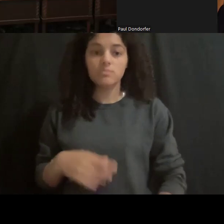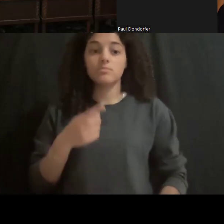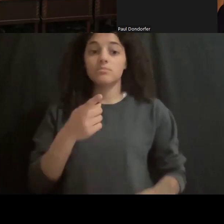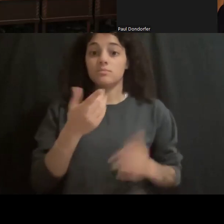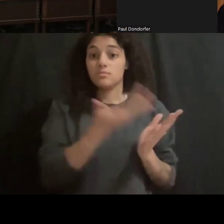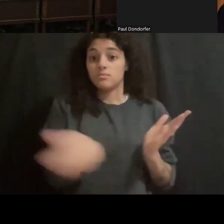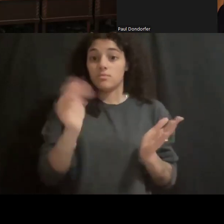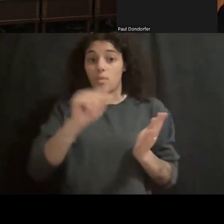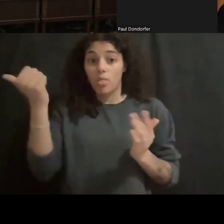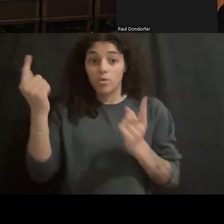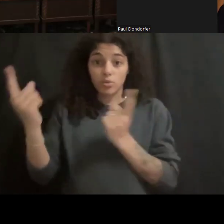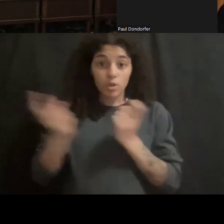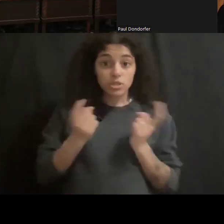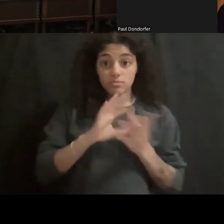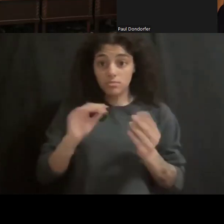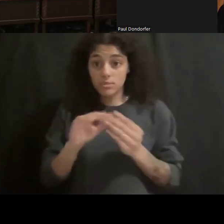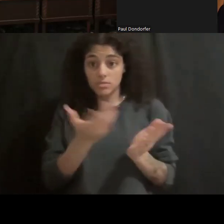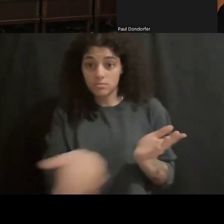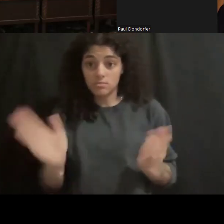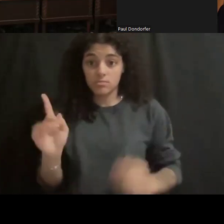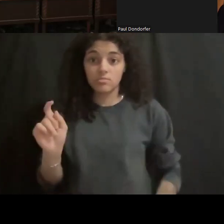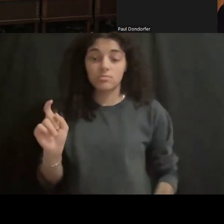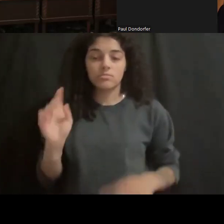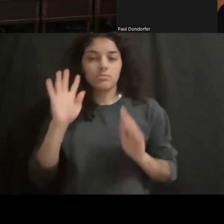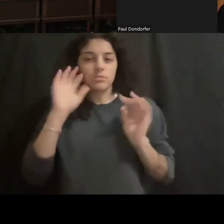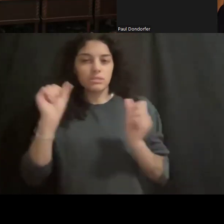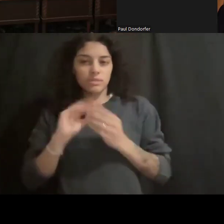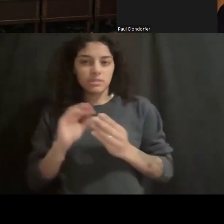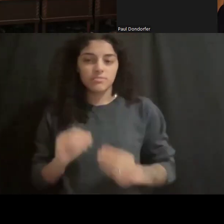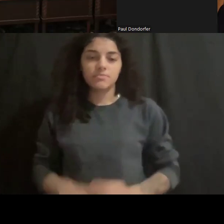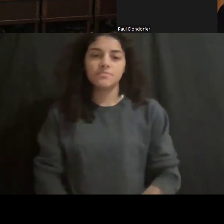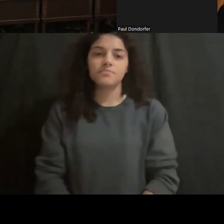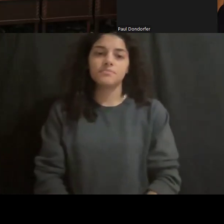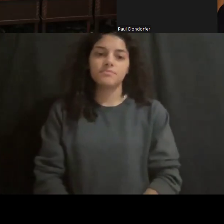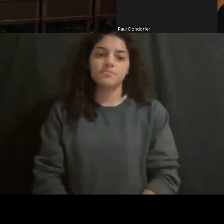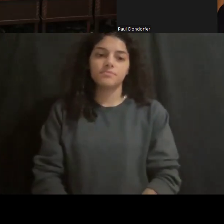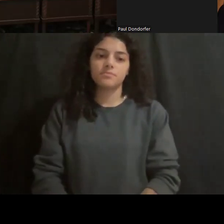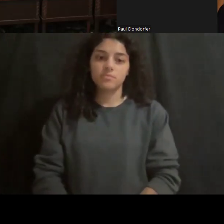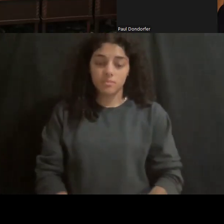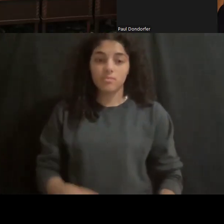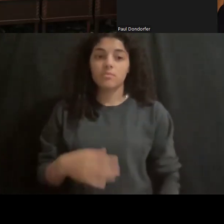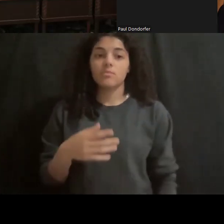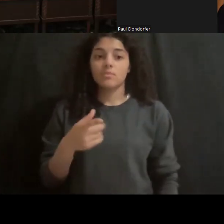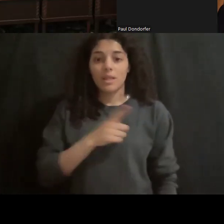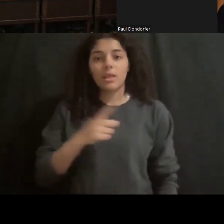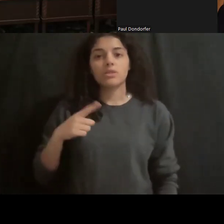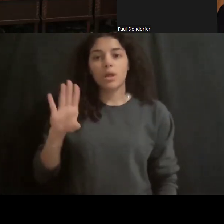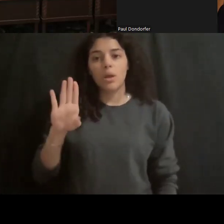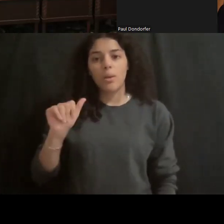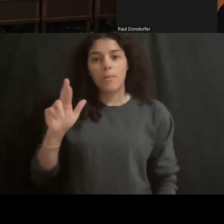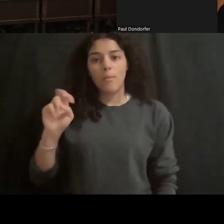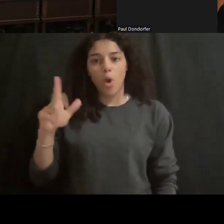questions Let's Barnhart this will be the last Really quick I just want to correct